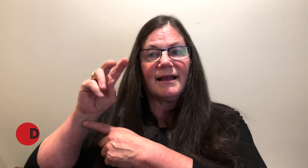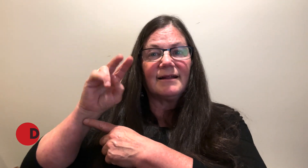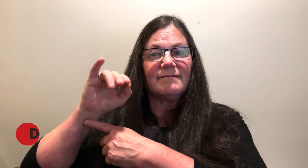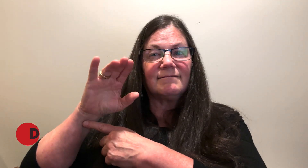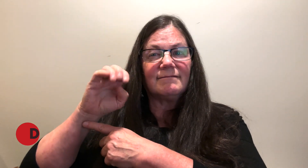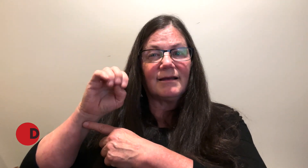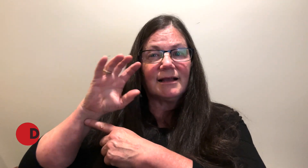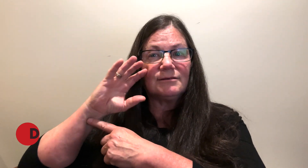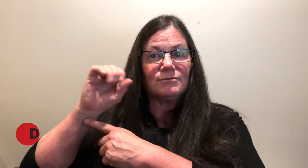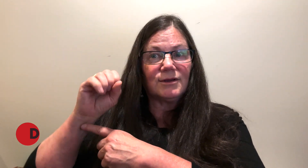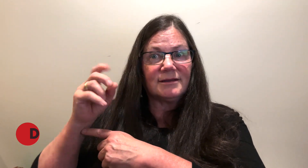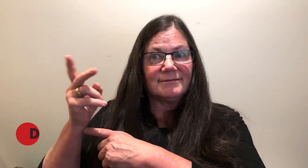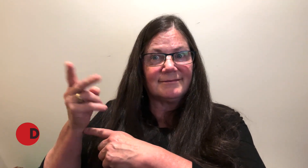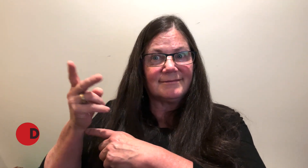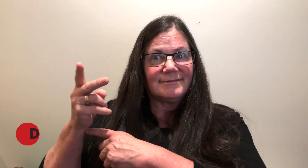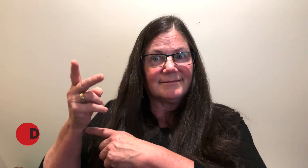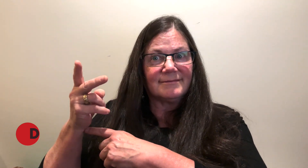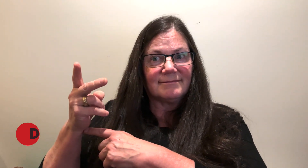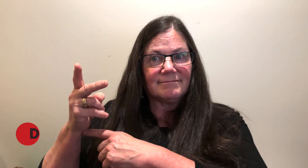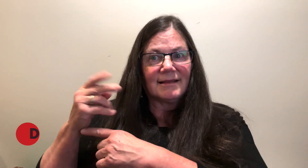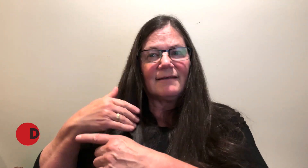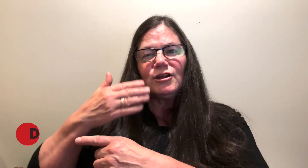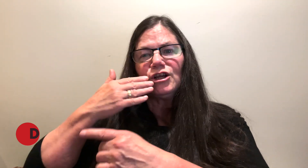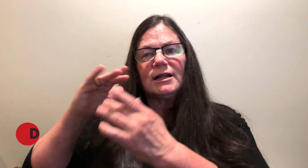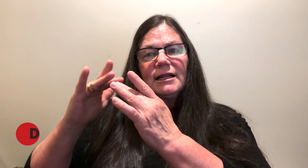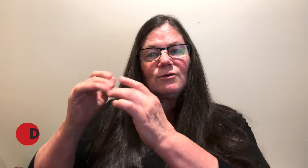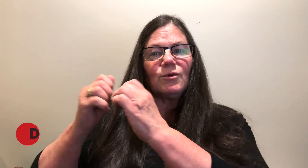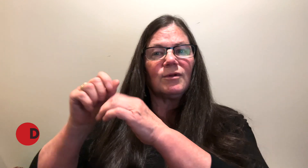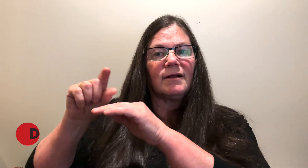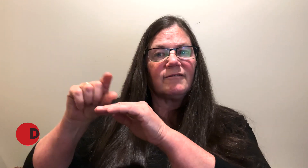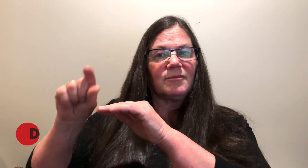our Vice-President have good networking with the government,